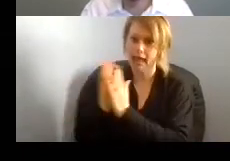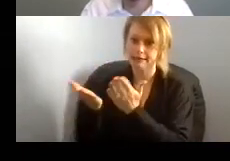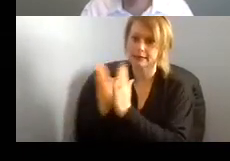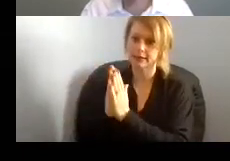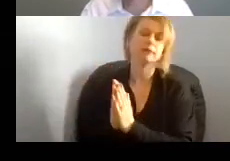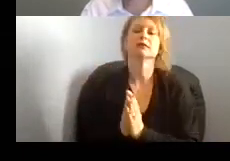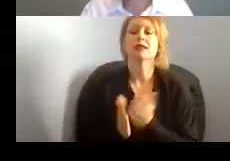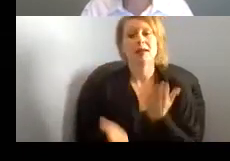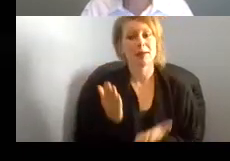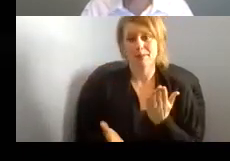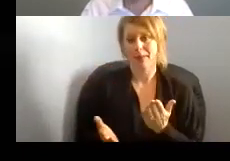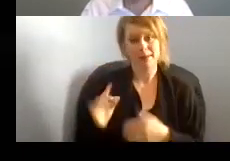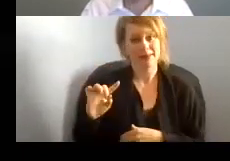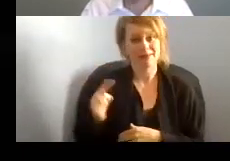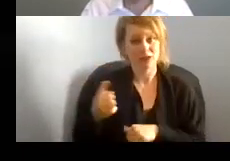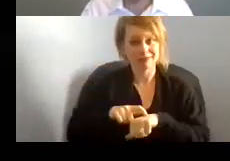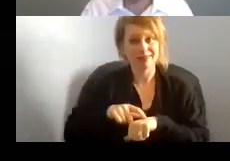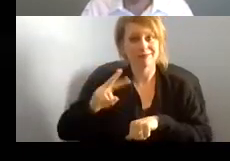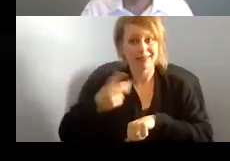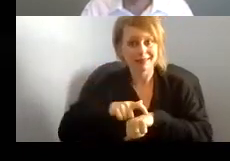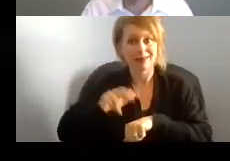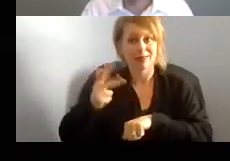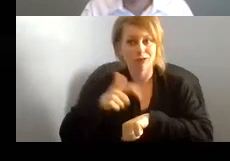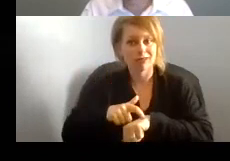your invitation to talk or your offers of support, but their questions will